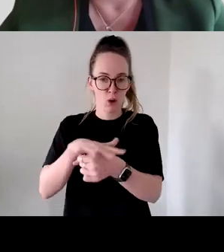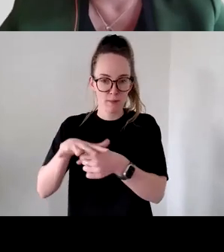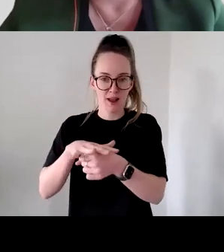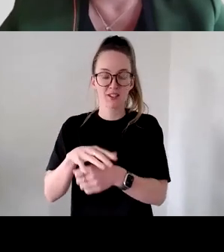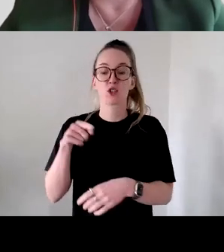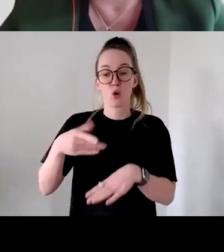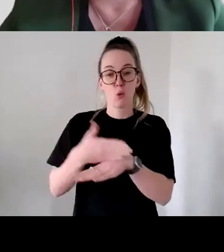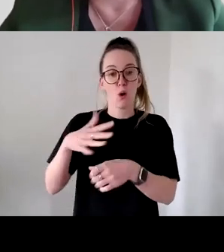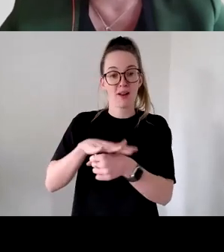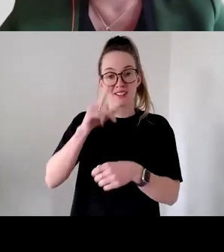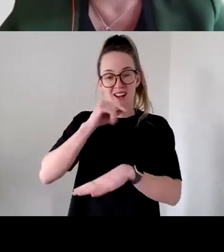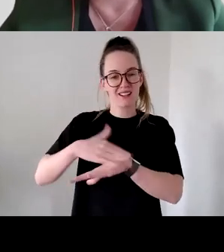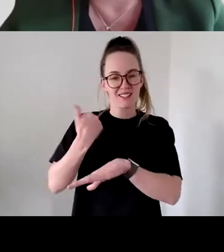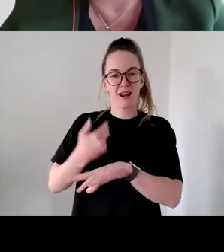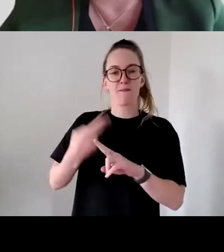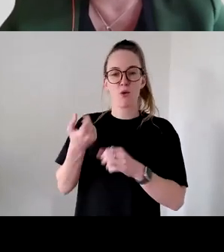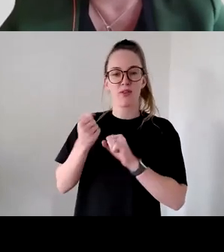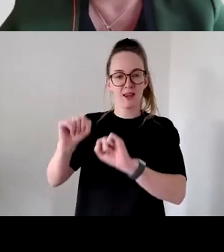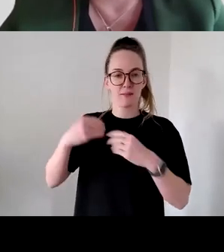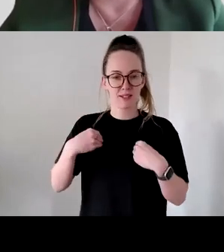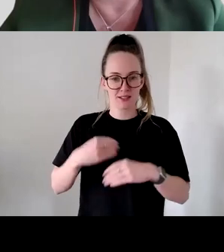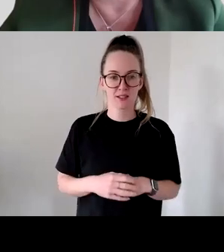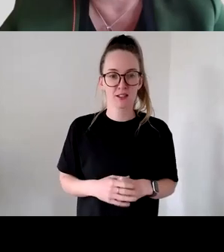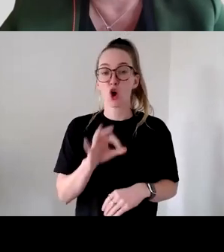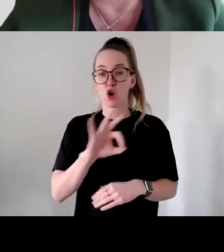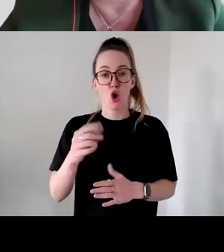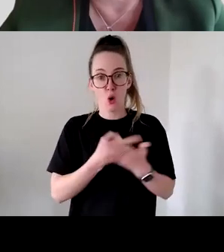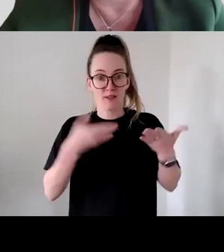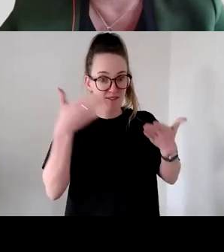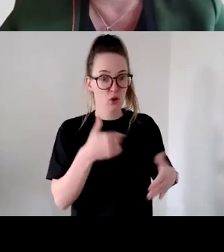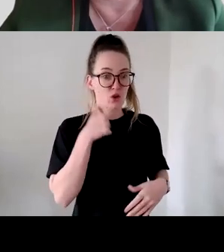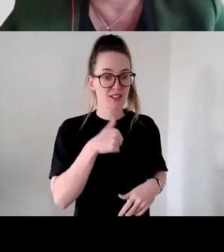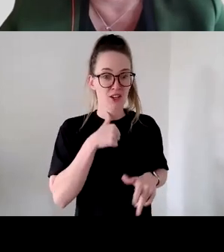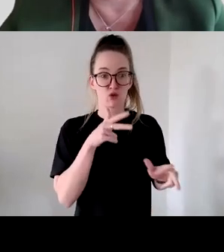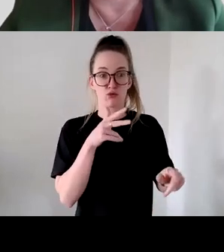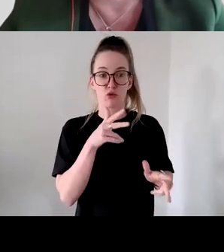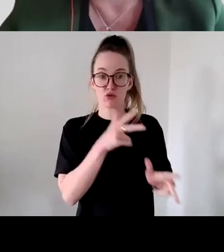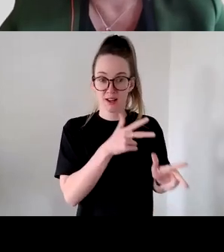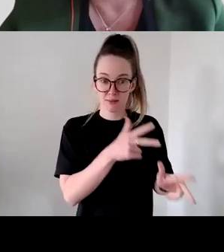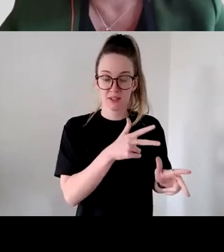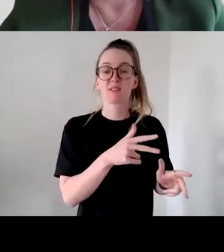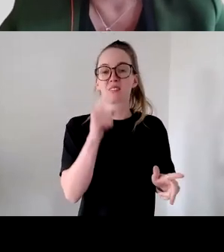So not just for sexual harassment, but actually to prevent other inappropriate behaviours.